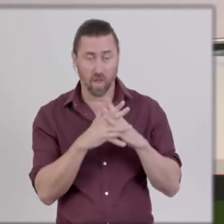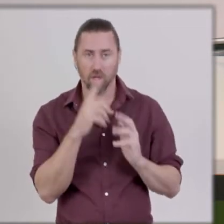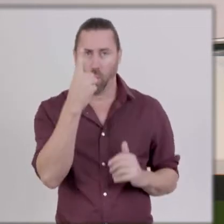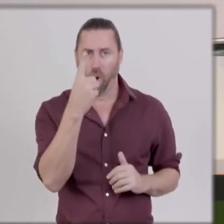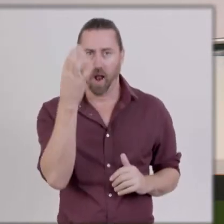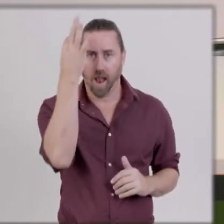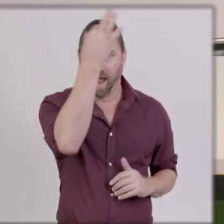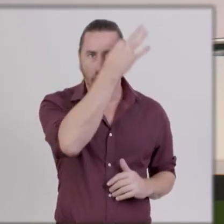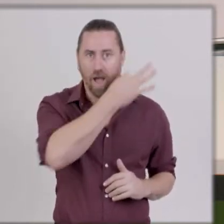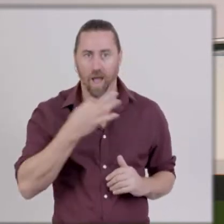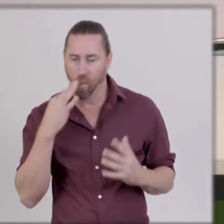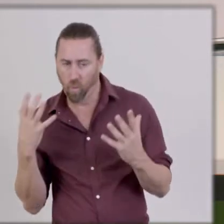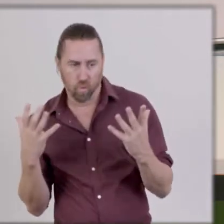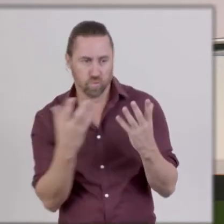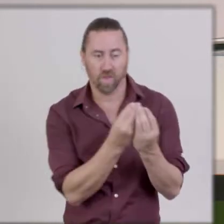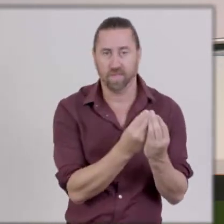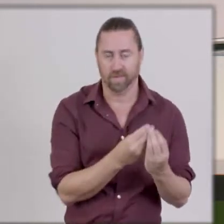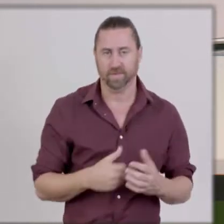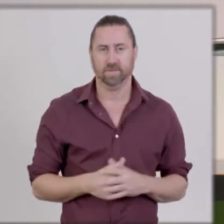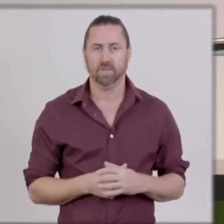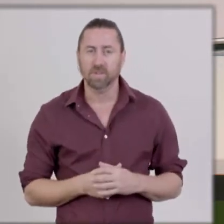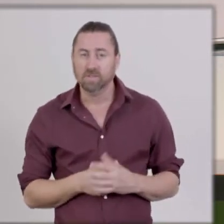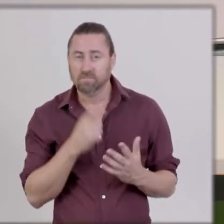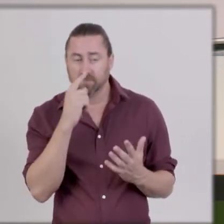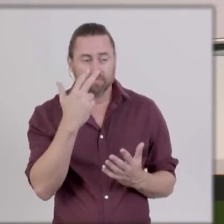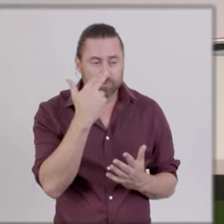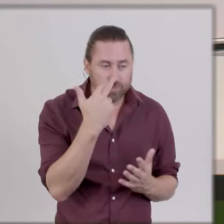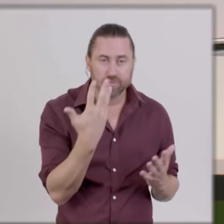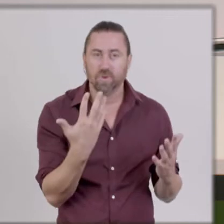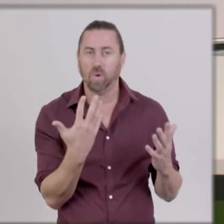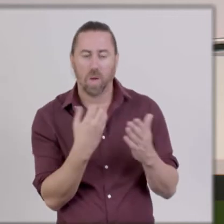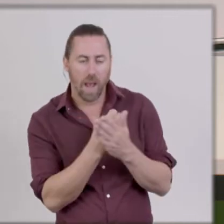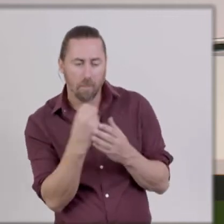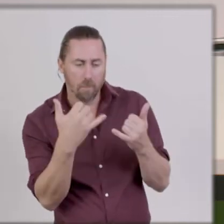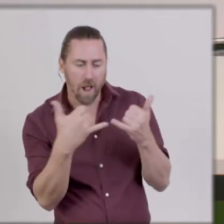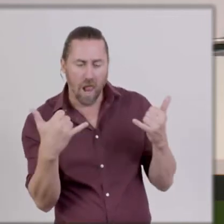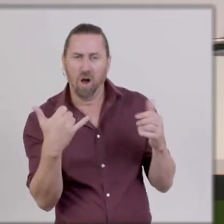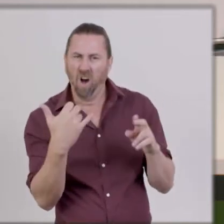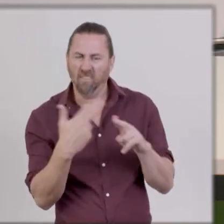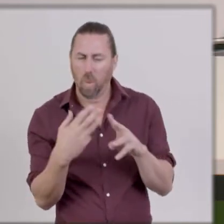Remember, we use diagrams and number lines in maths to help us get the answer.